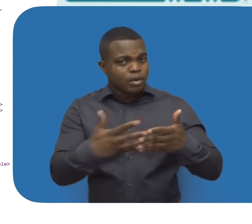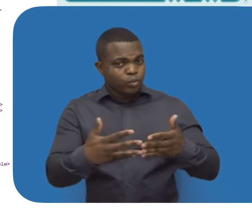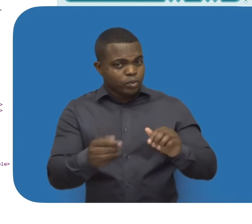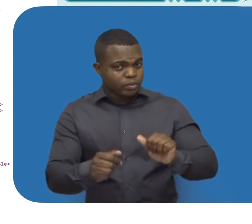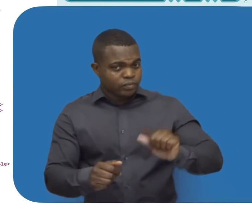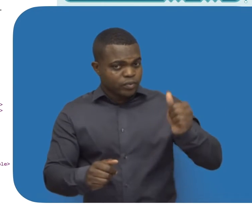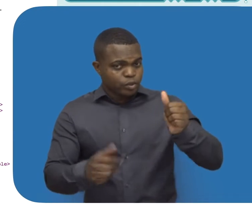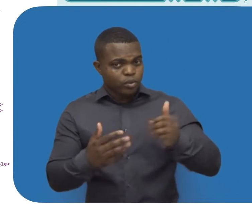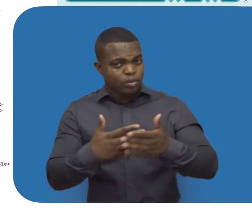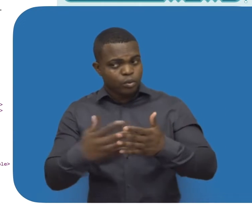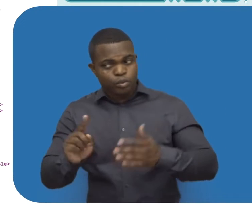and so on.